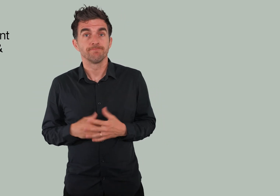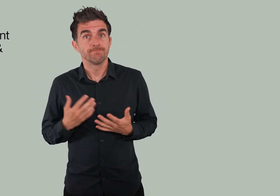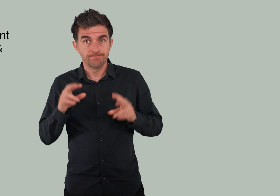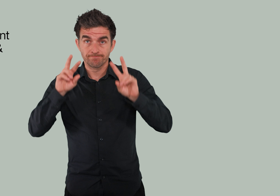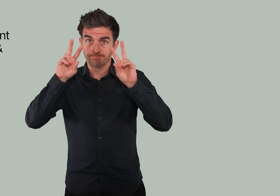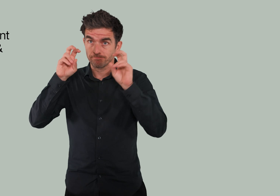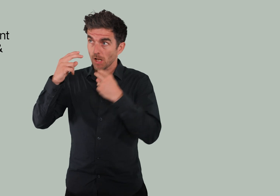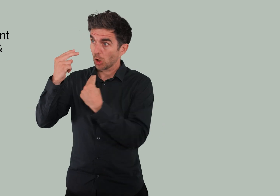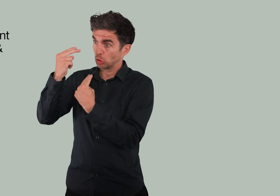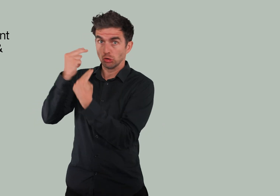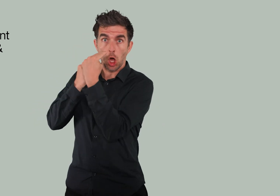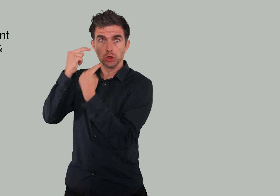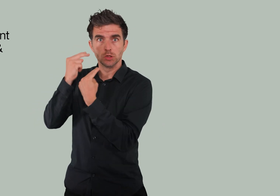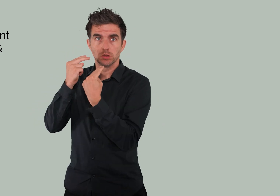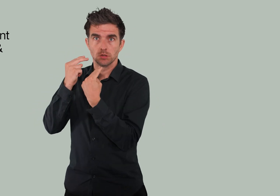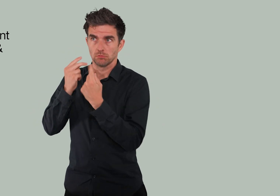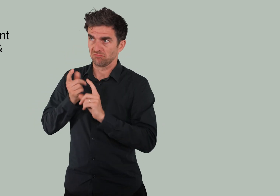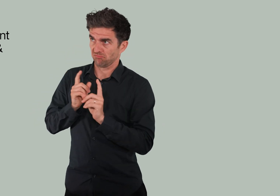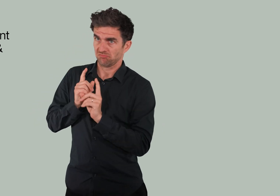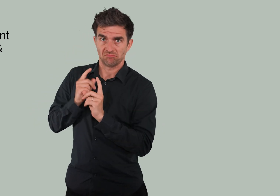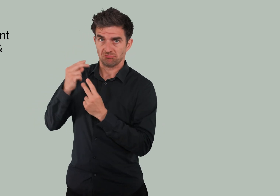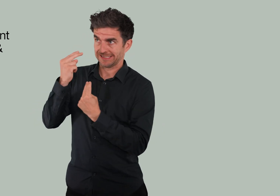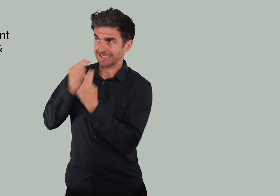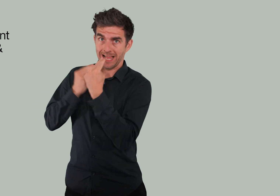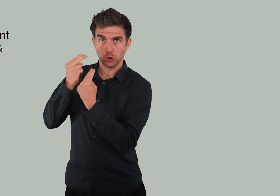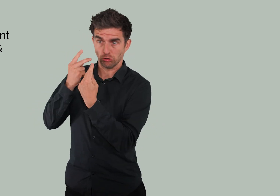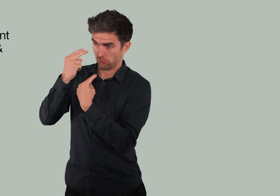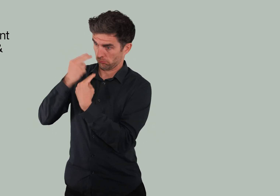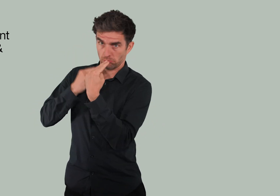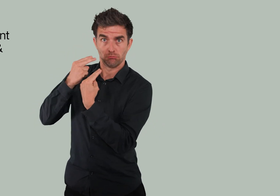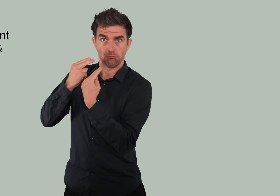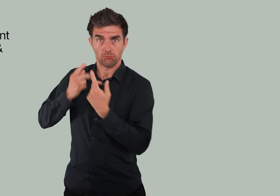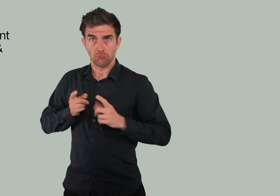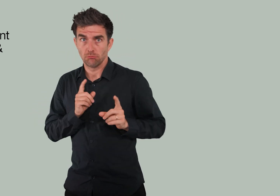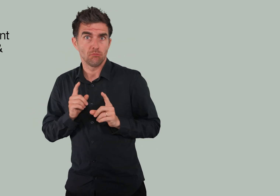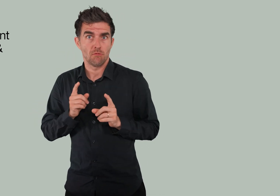The prospect of being “judged” by an assessor and uncertainty